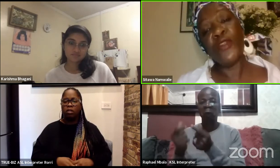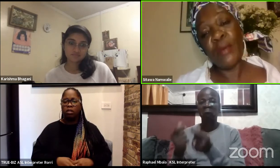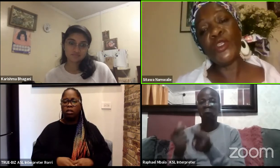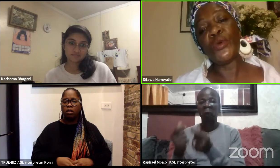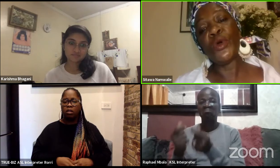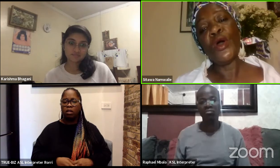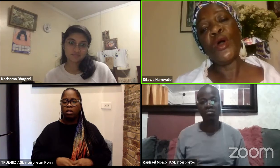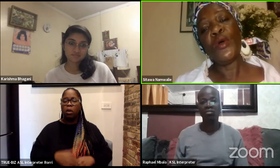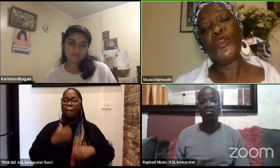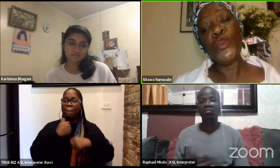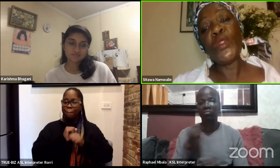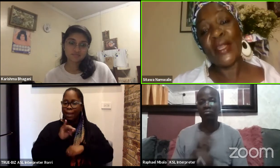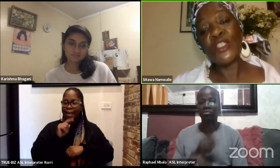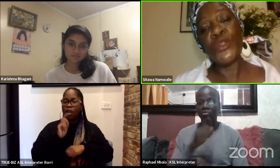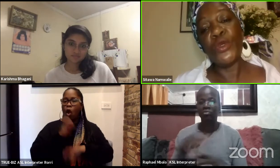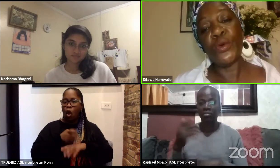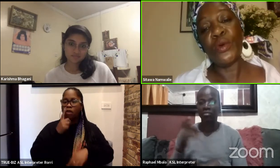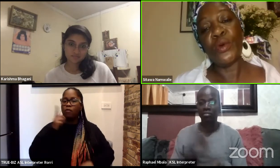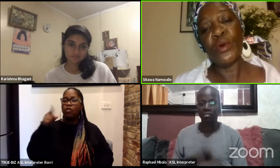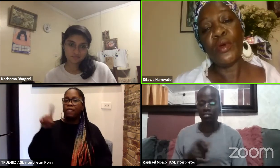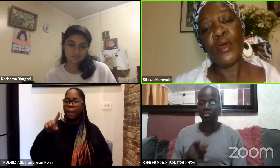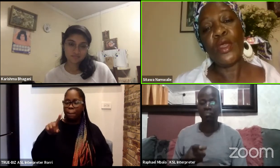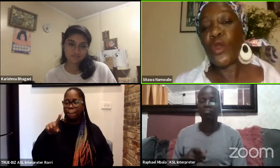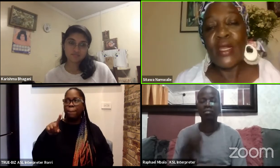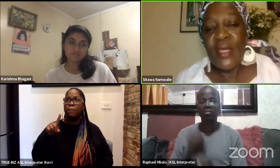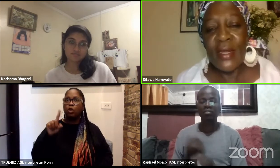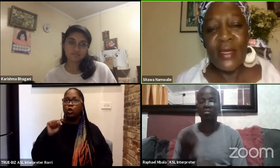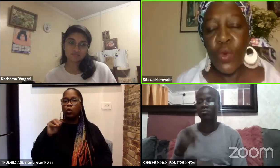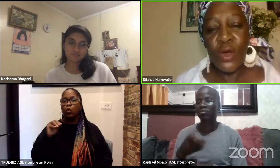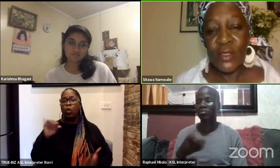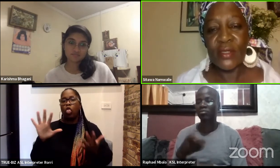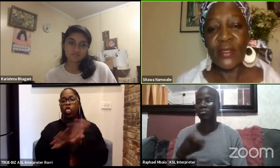for them to do that to you, and in the end it was.